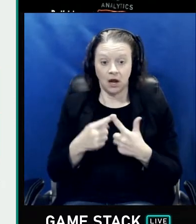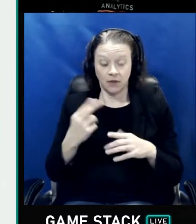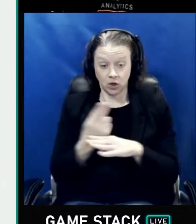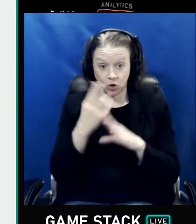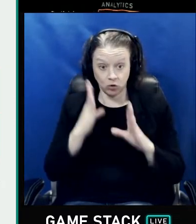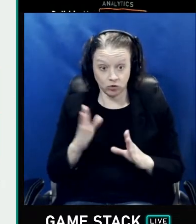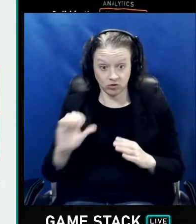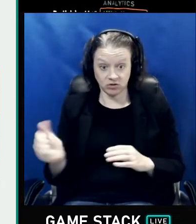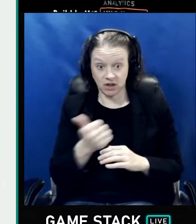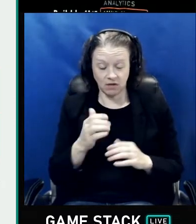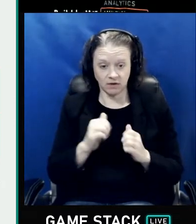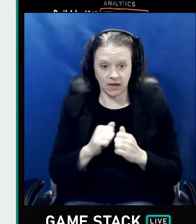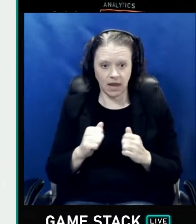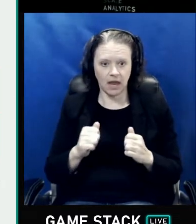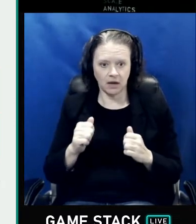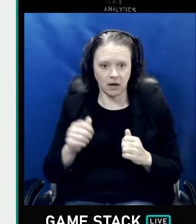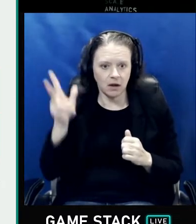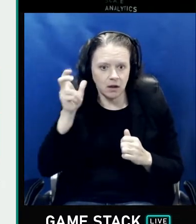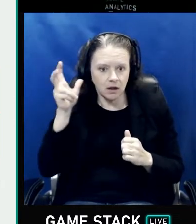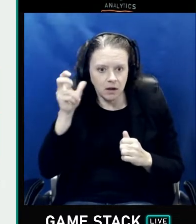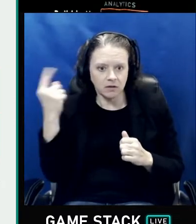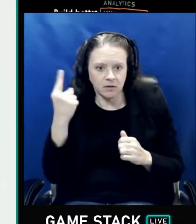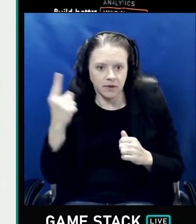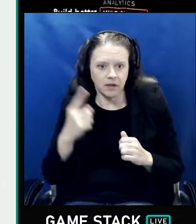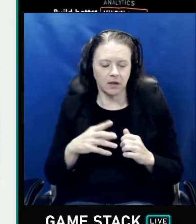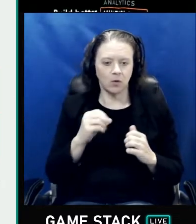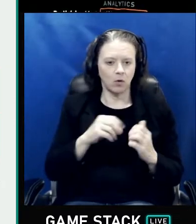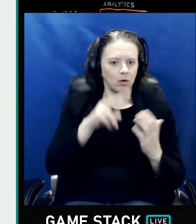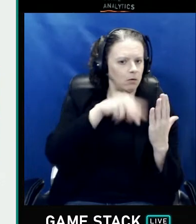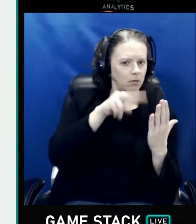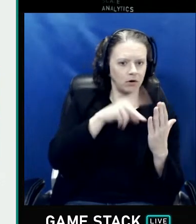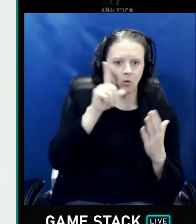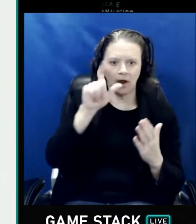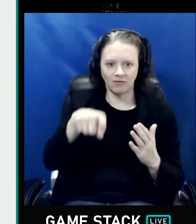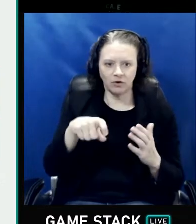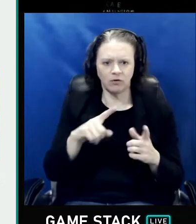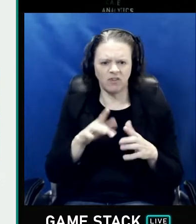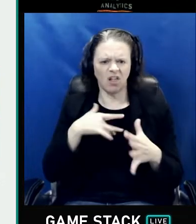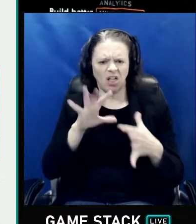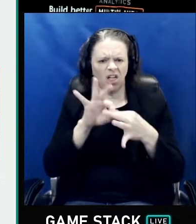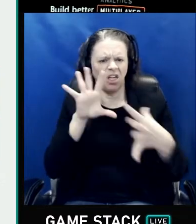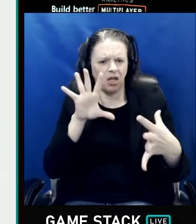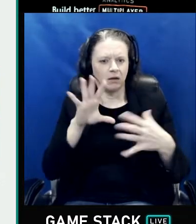had to be disconnected from the game in order to have my participation in that game.